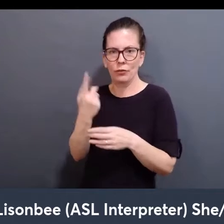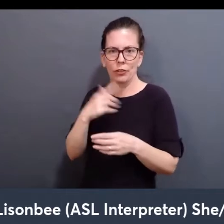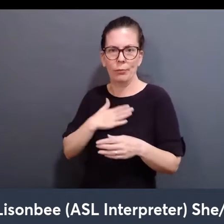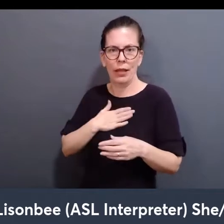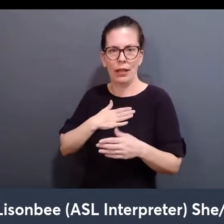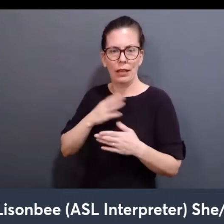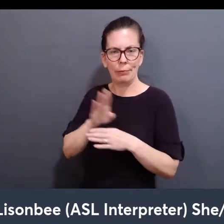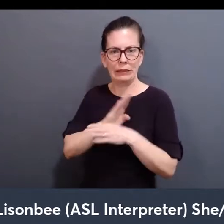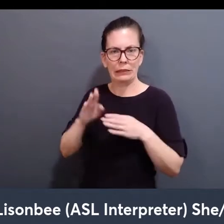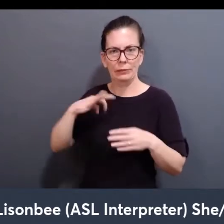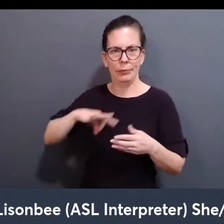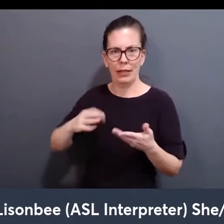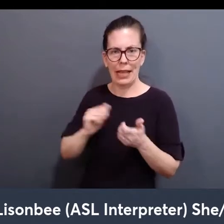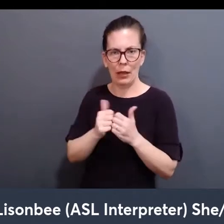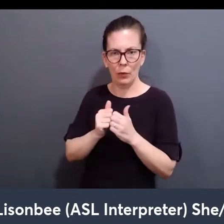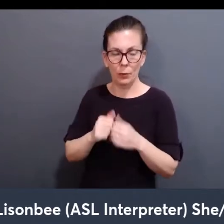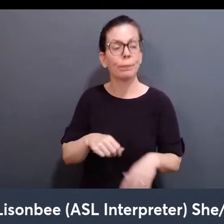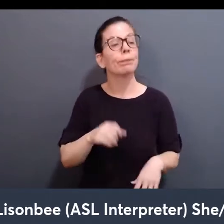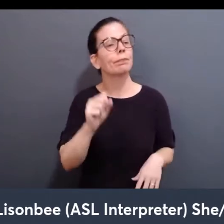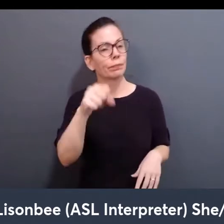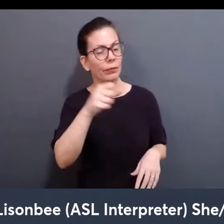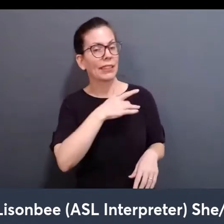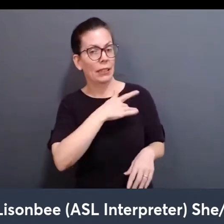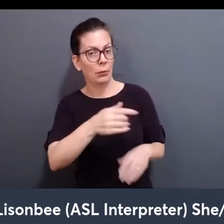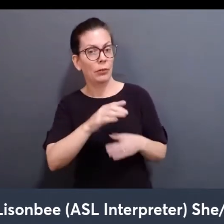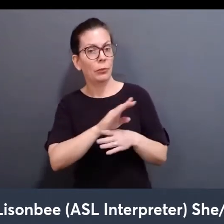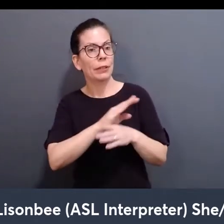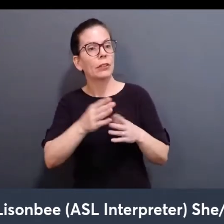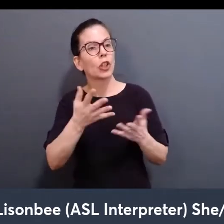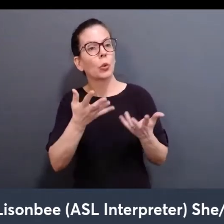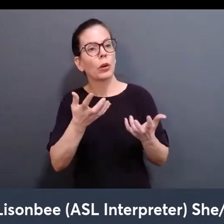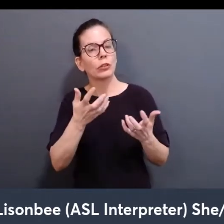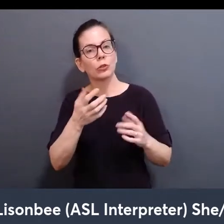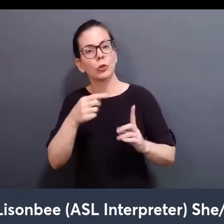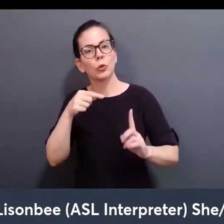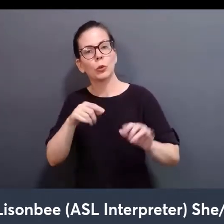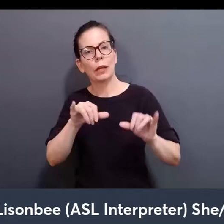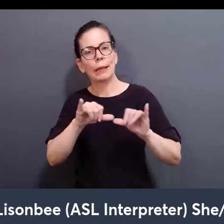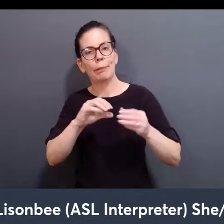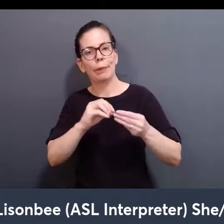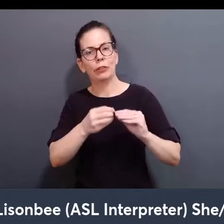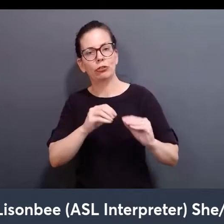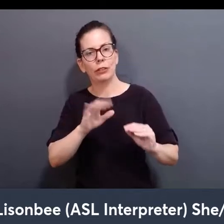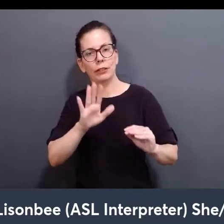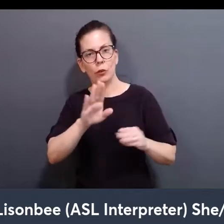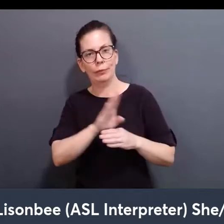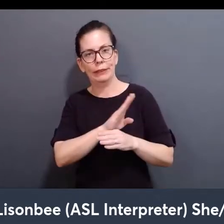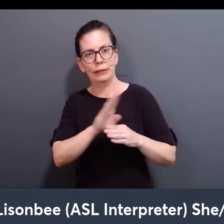In a typical business, you want to look at the metrics of your business, your sales,